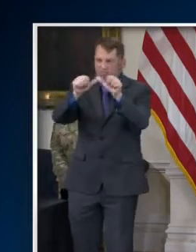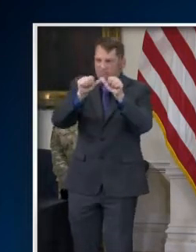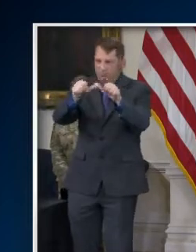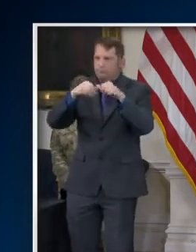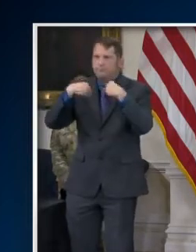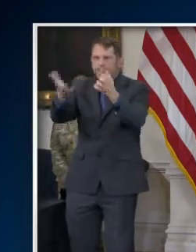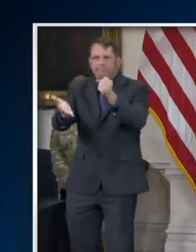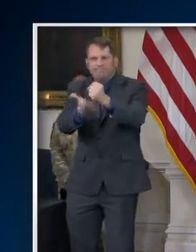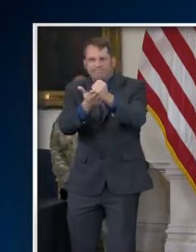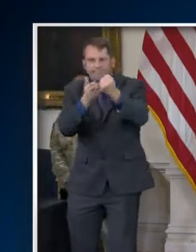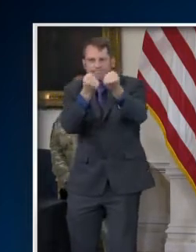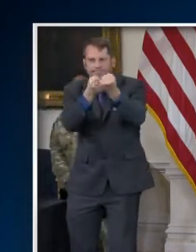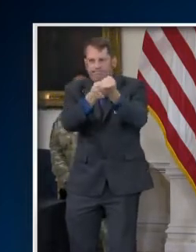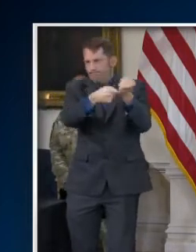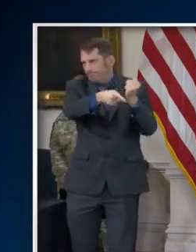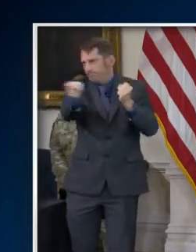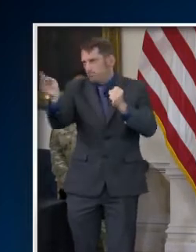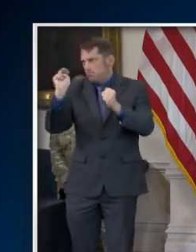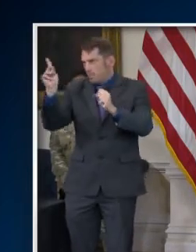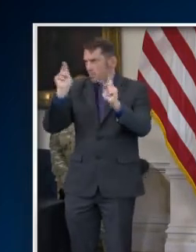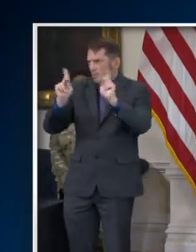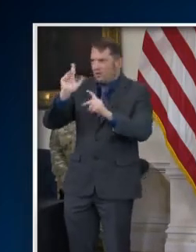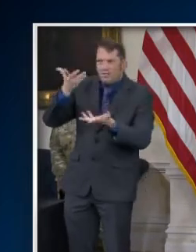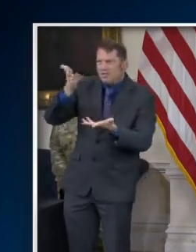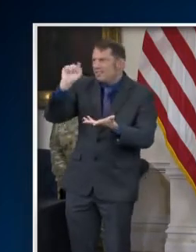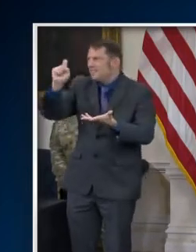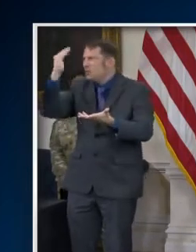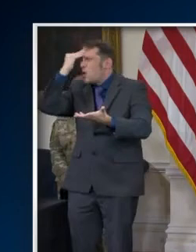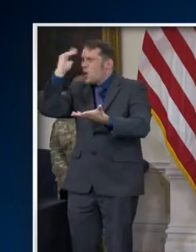CAPABILITIES OF OUR STATE CALL CENTER TO INCLUDE PROVIDING